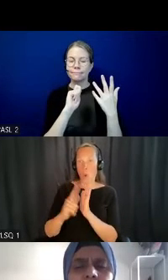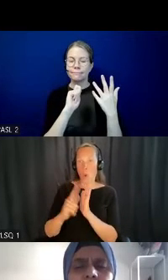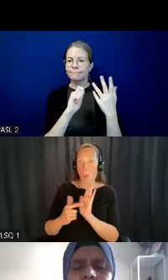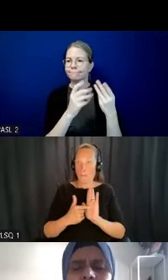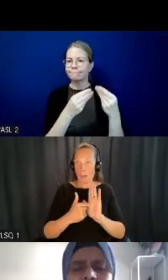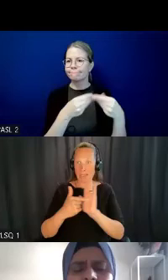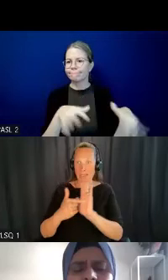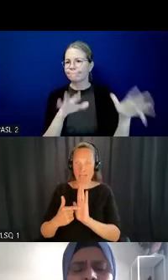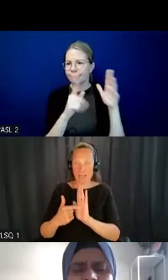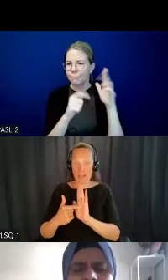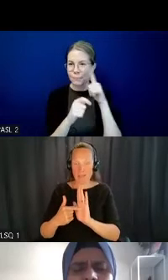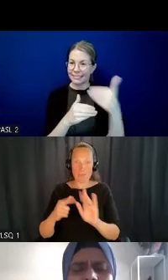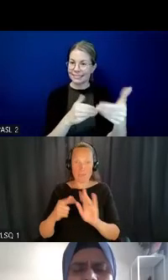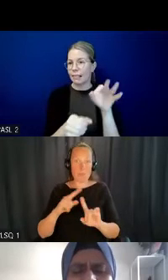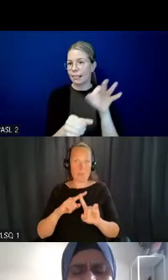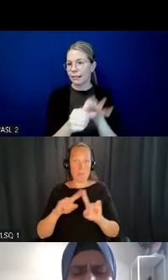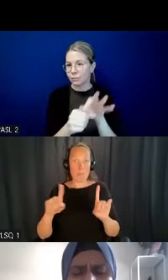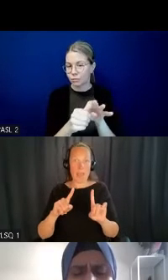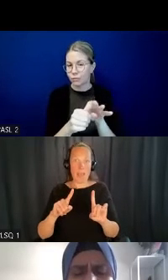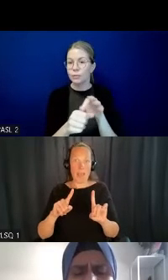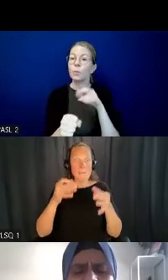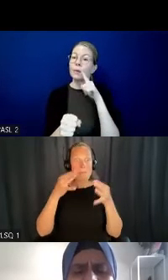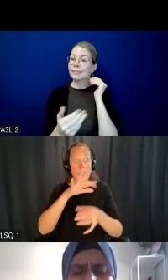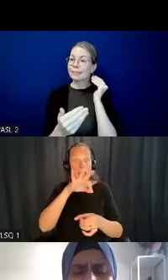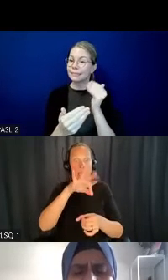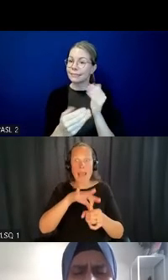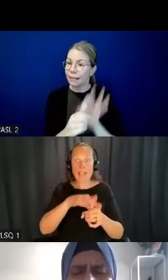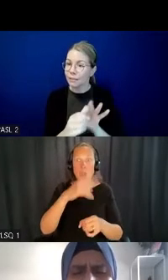GIVEN THE ELECTION, WE ENCOURAGED EVERYBODY TO GET OUT AND VOTE.